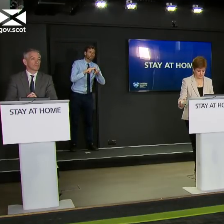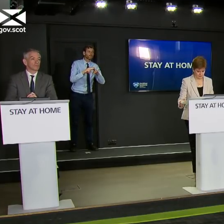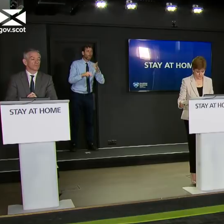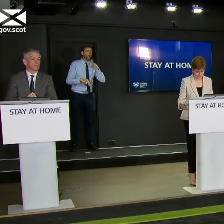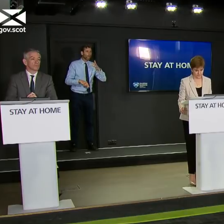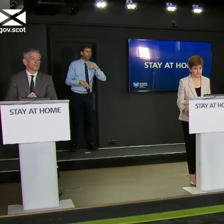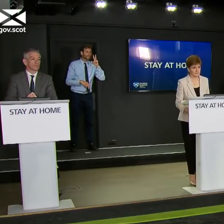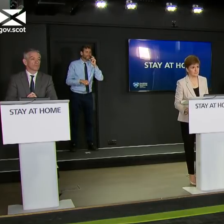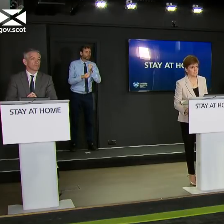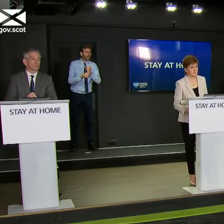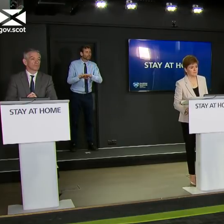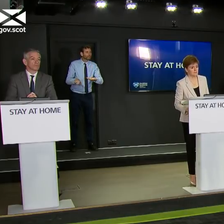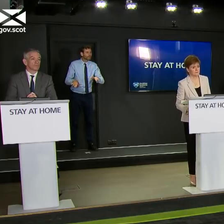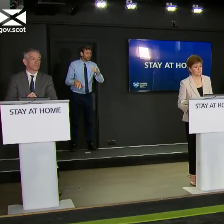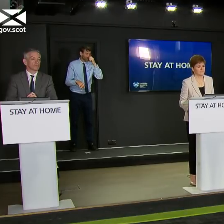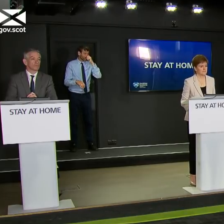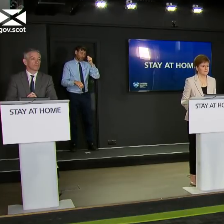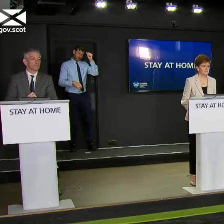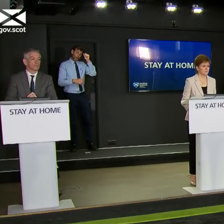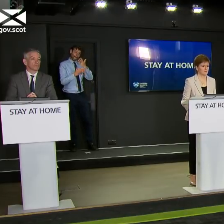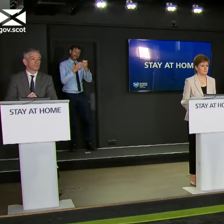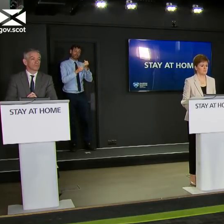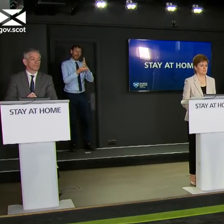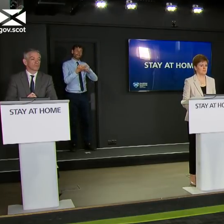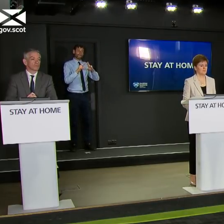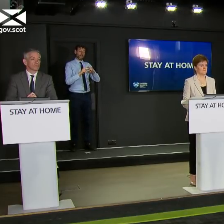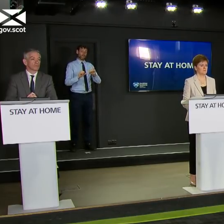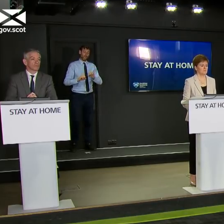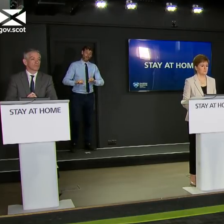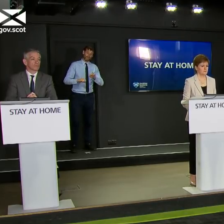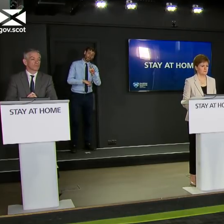their grandkids, or lovers living separately who might be looking rather enviously on at